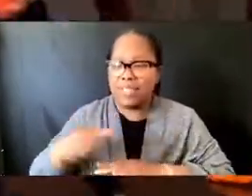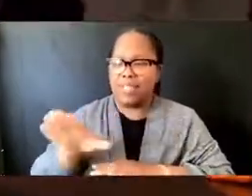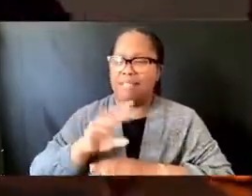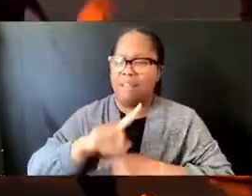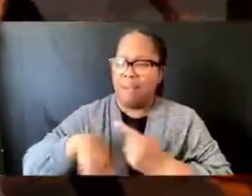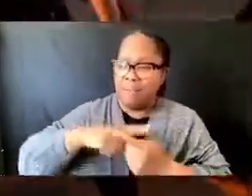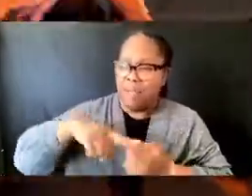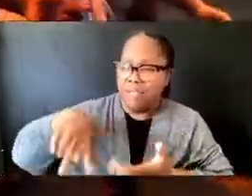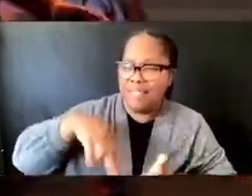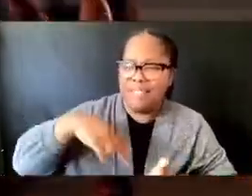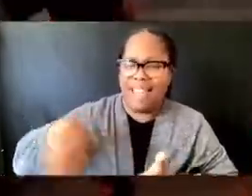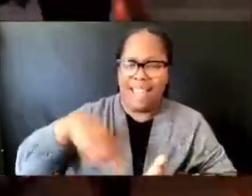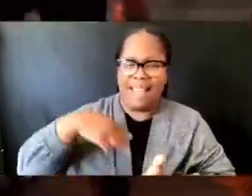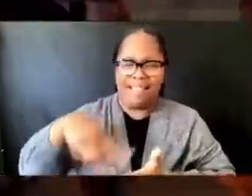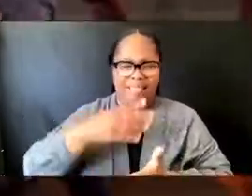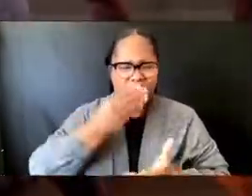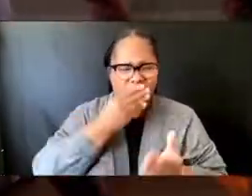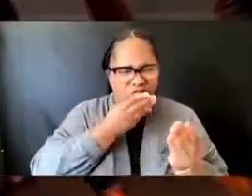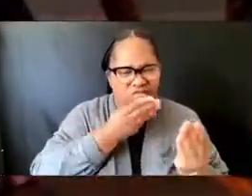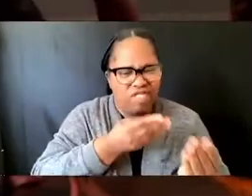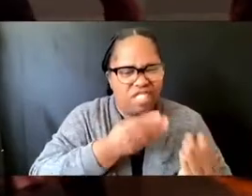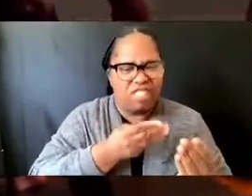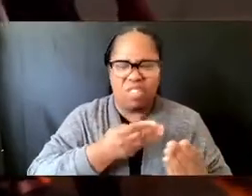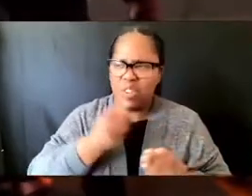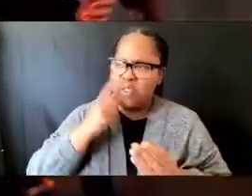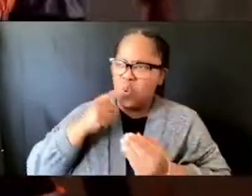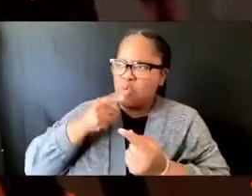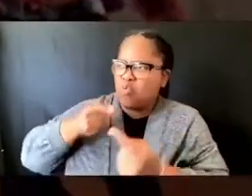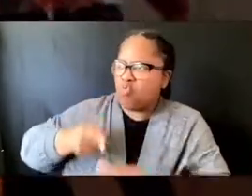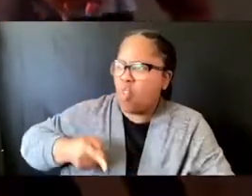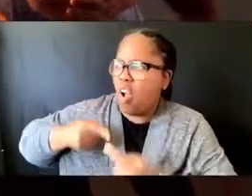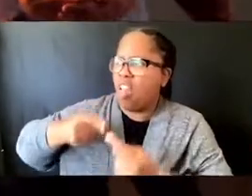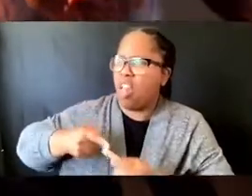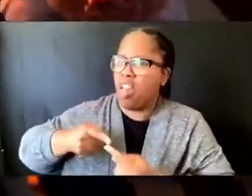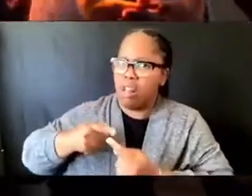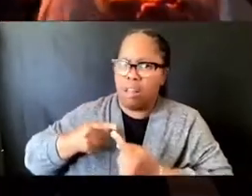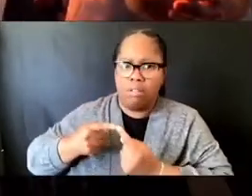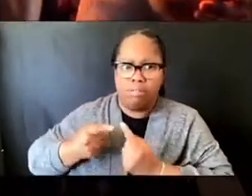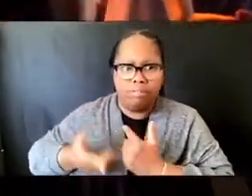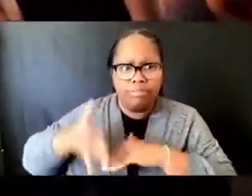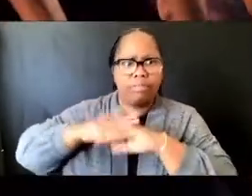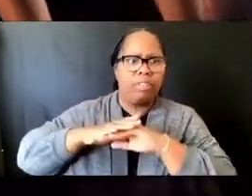the food, the struggle to enhance the people. This thing is in me,